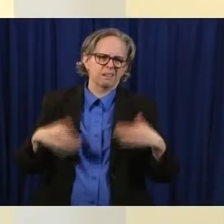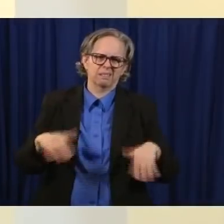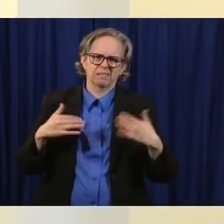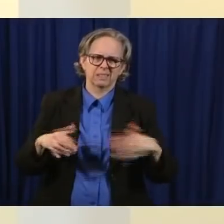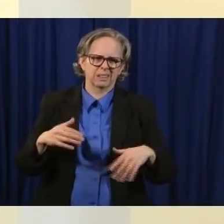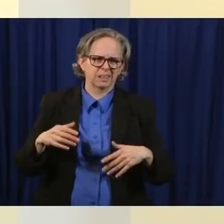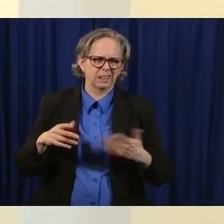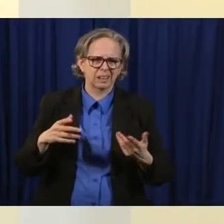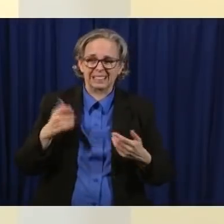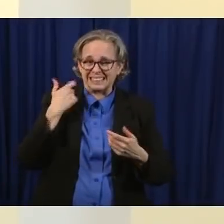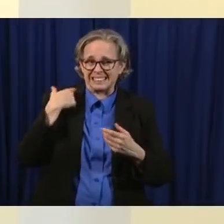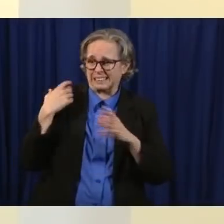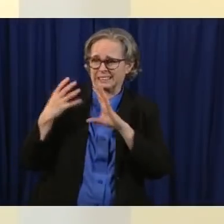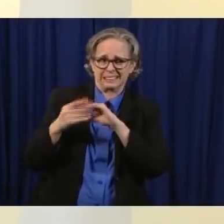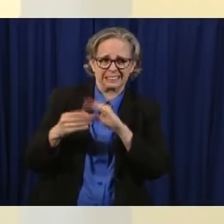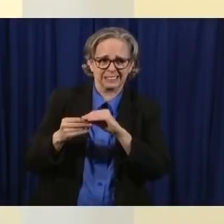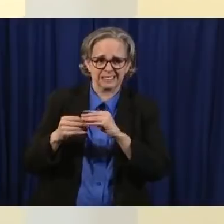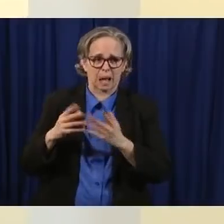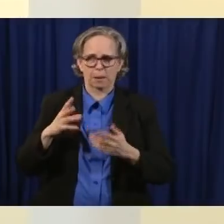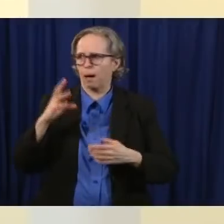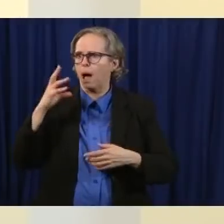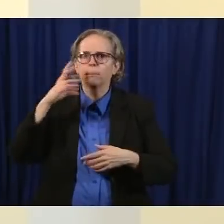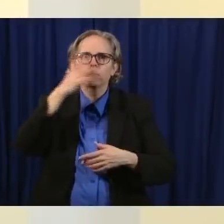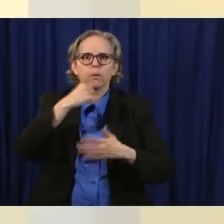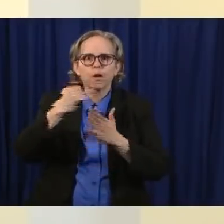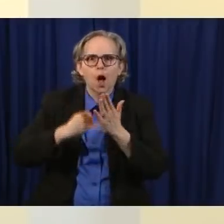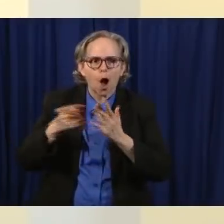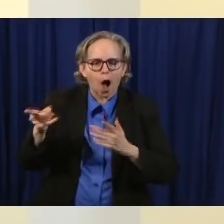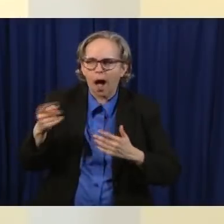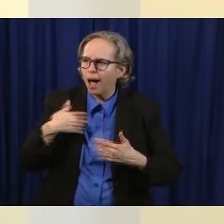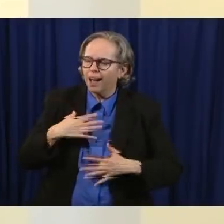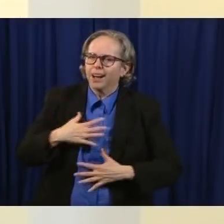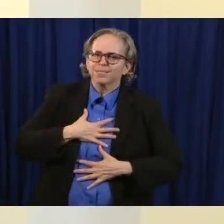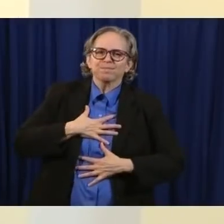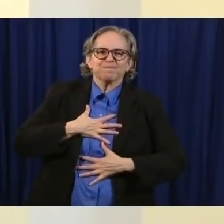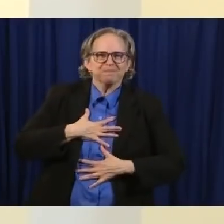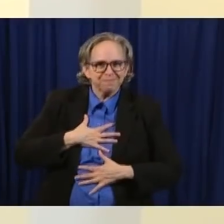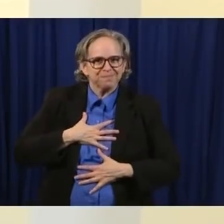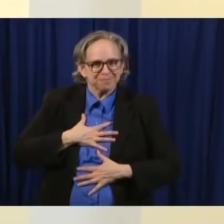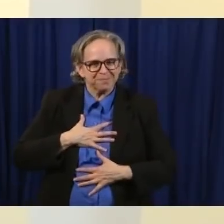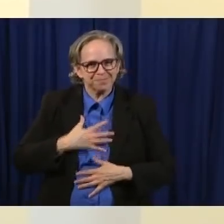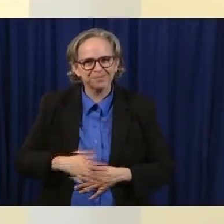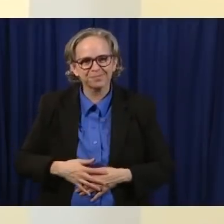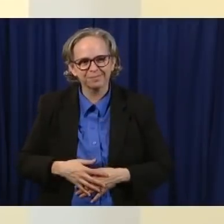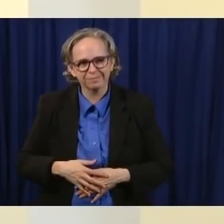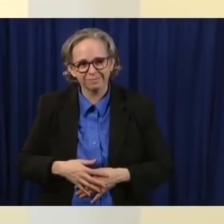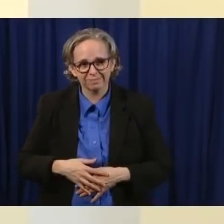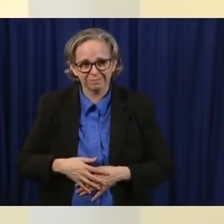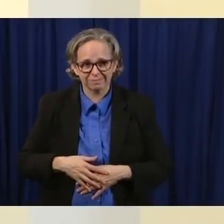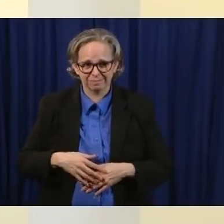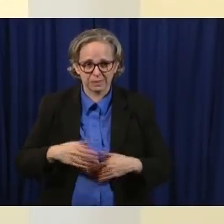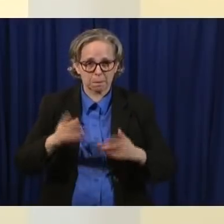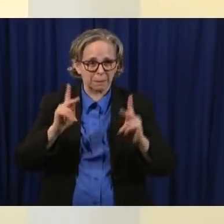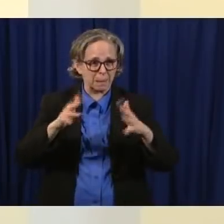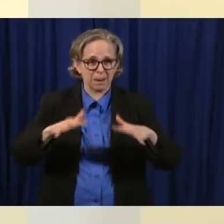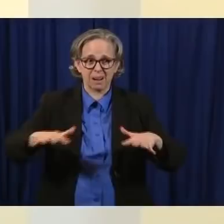ABOUT AS WELL. LACK OF KNOWLEDGE IS EVERYTHING THAT EVERYONE ARTWORK THAT WE